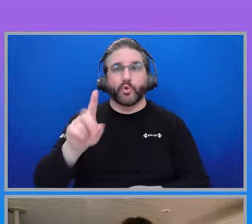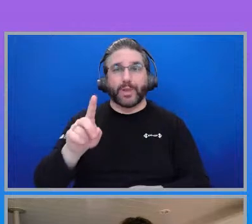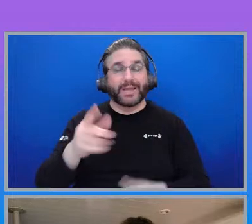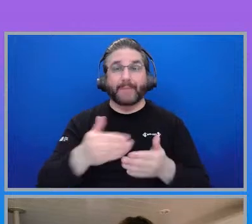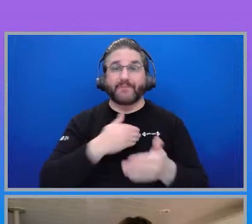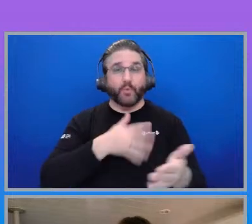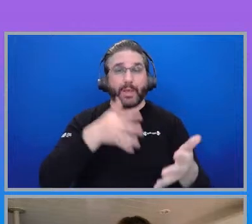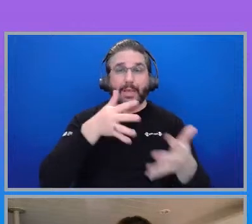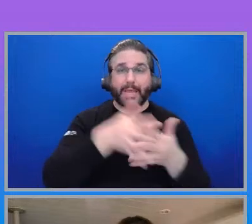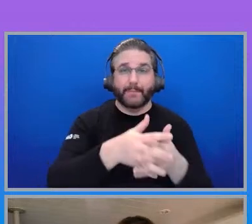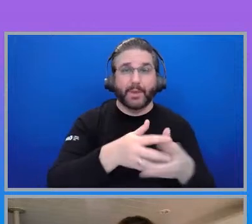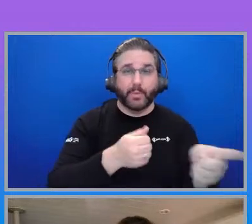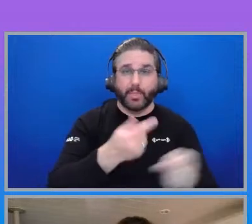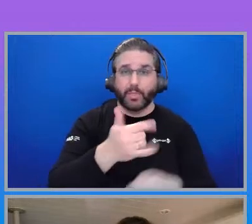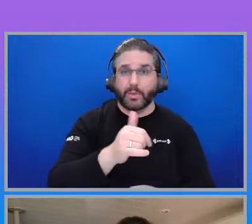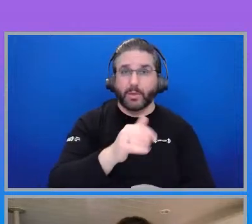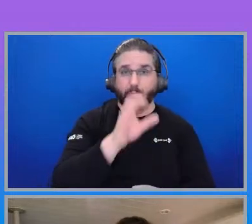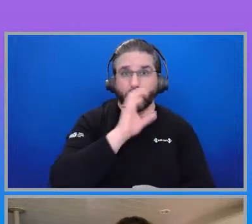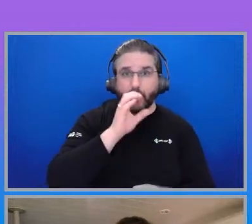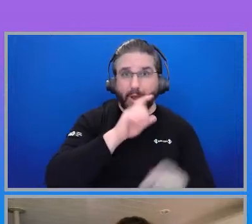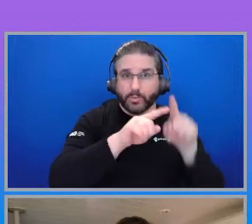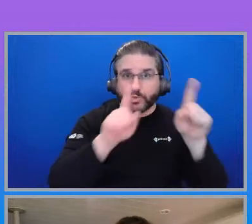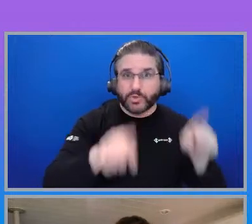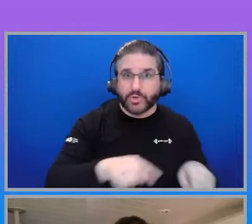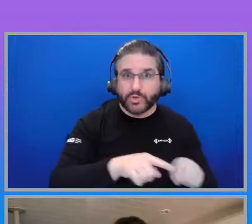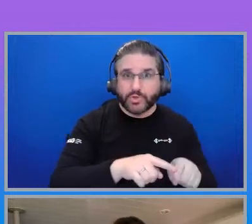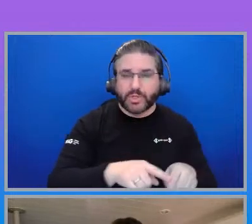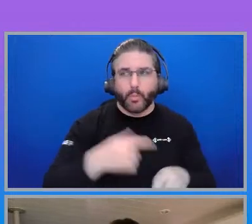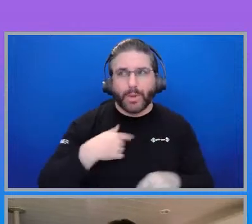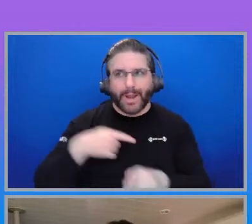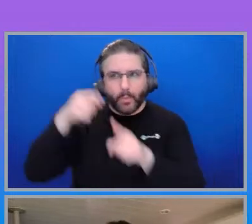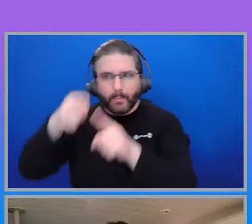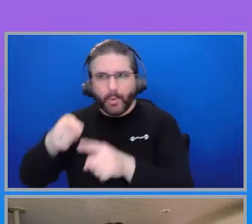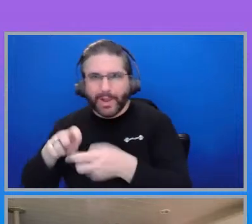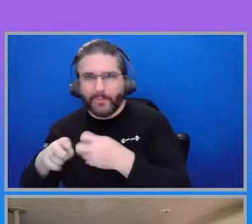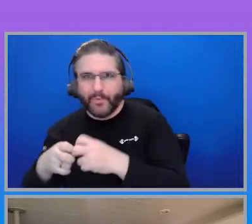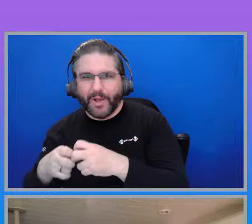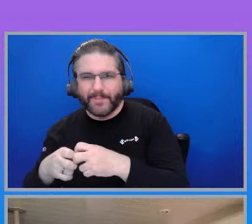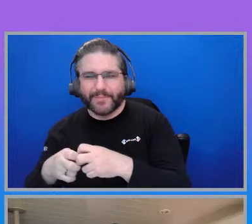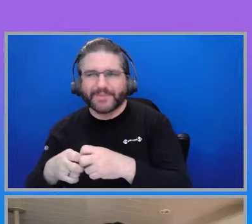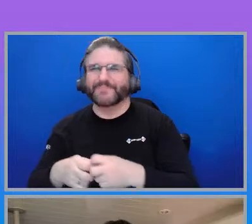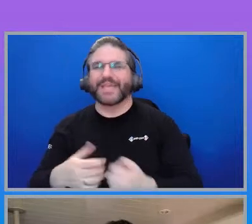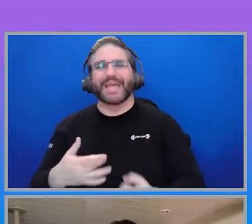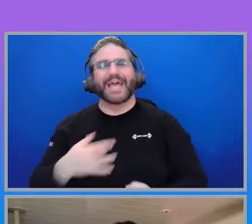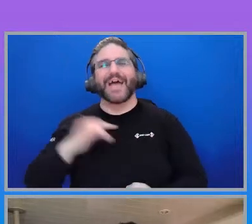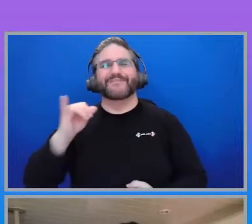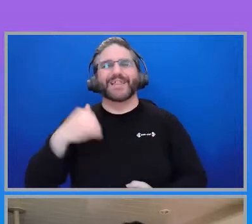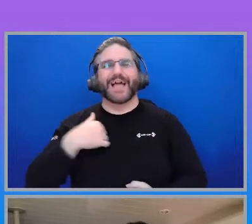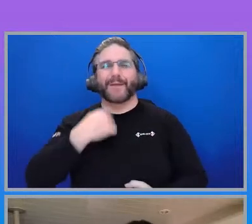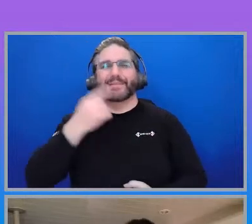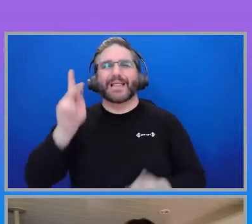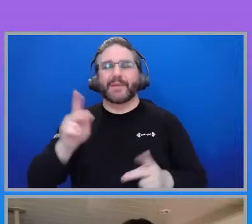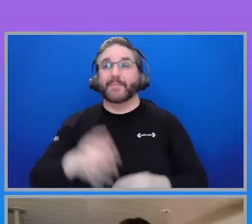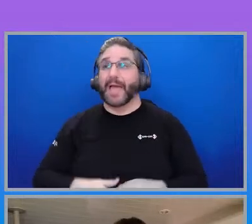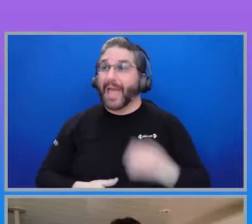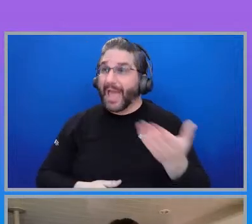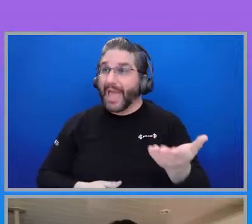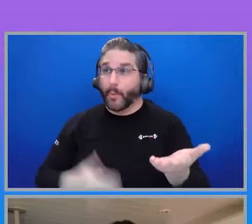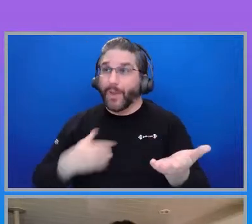actually landed in browsers, and I pointed out these problems, it was a bit like I was saying to